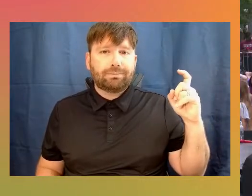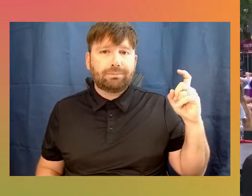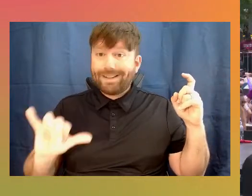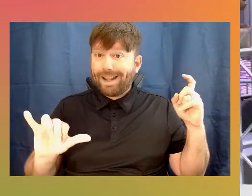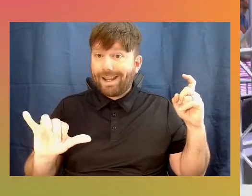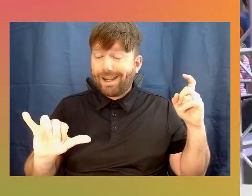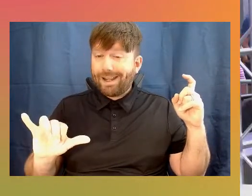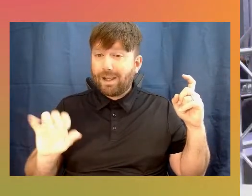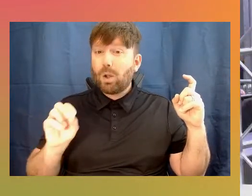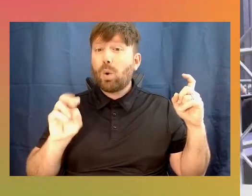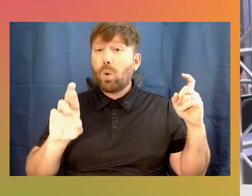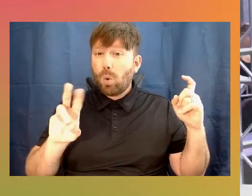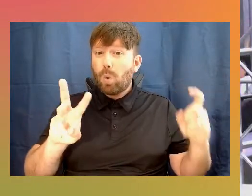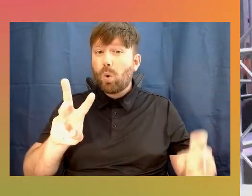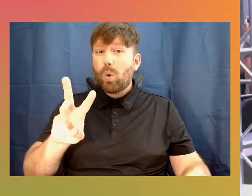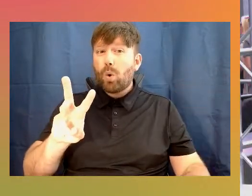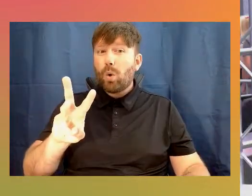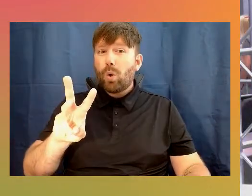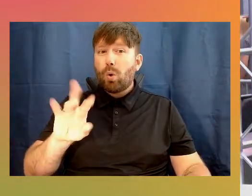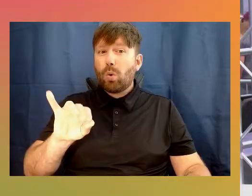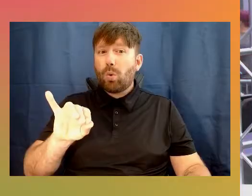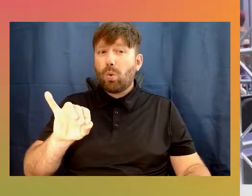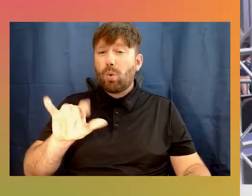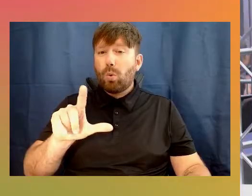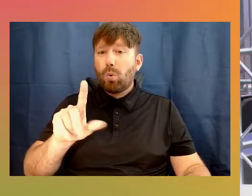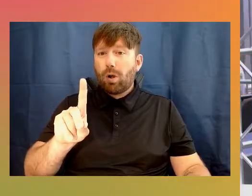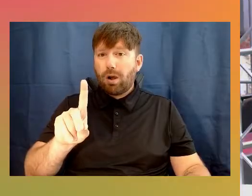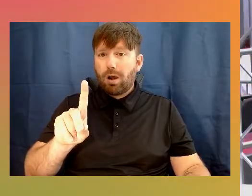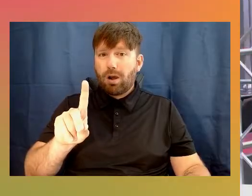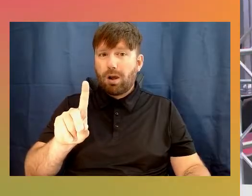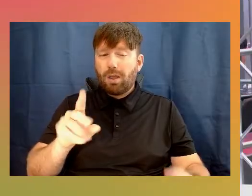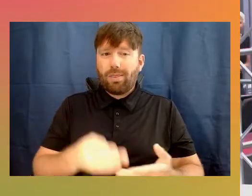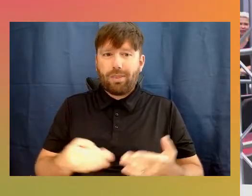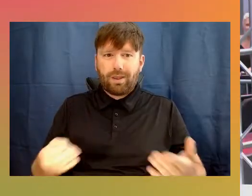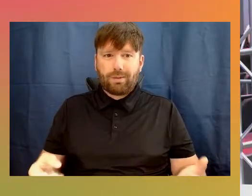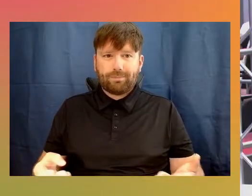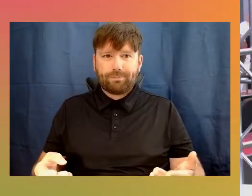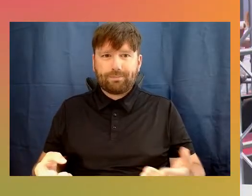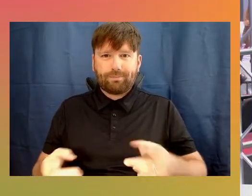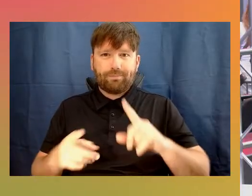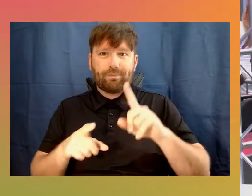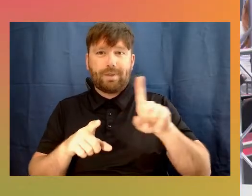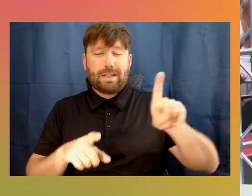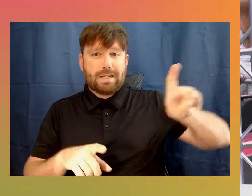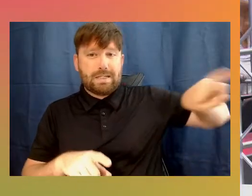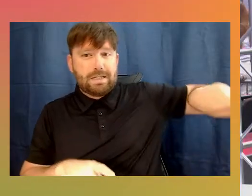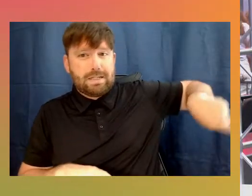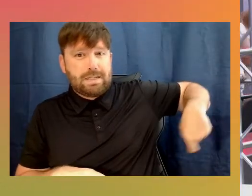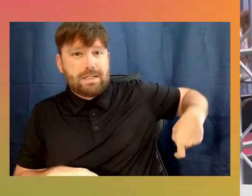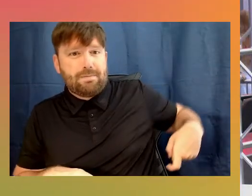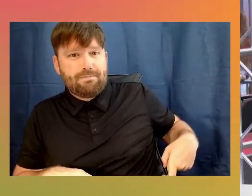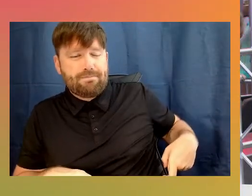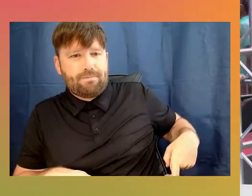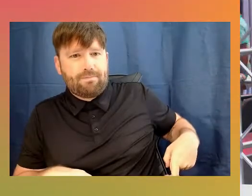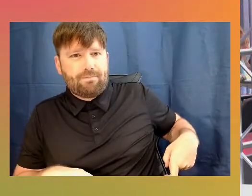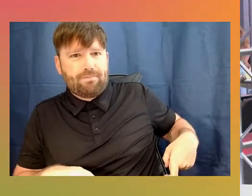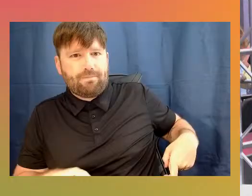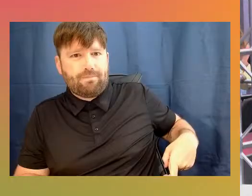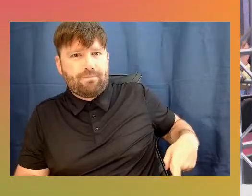BEND THE KNEE, OPEN THE HIP. STAY HERE OR LEFT TOE STEP BACK